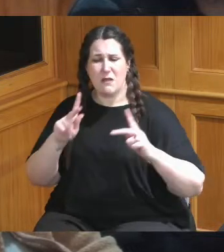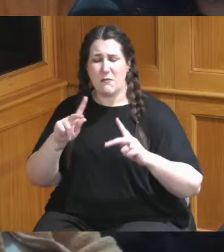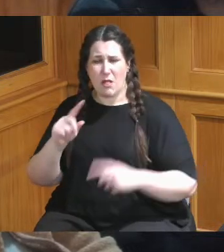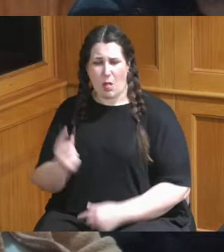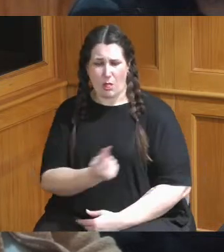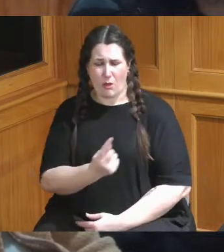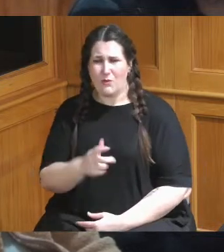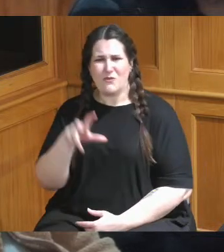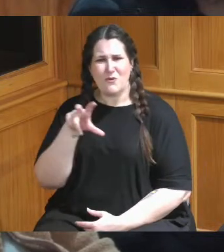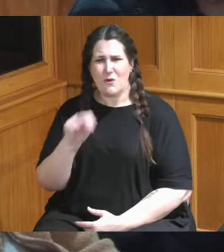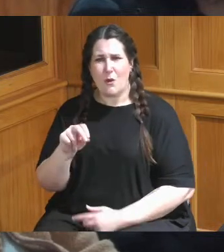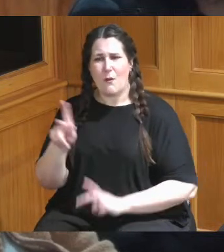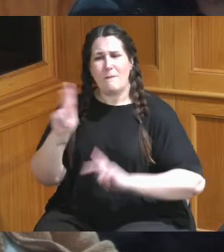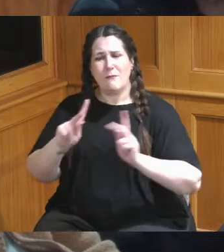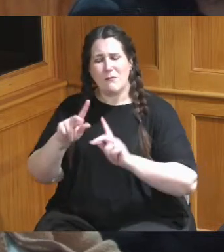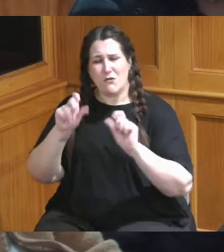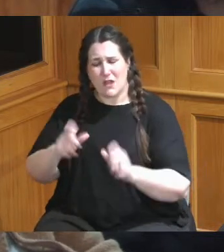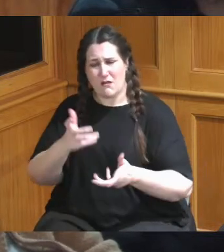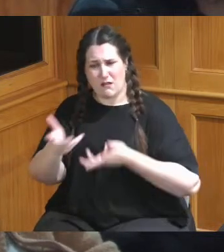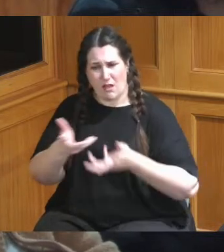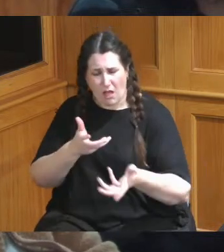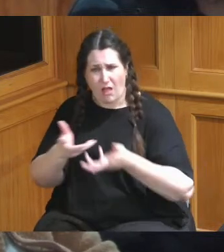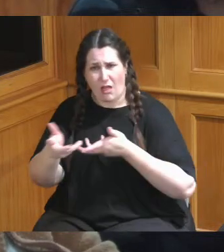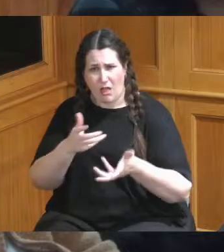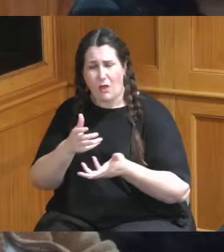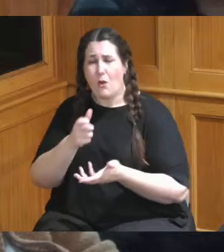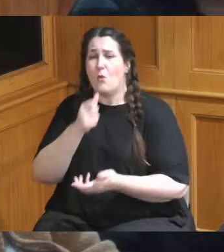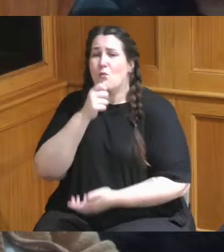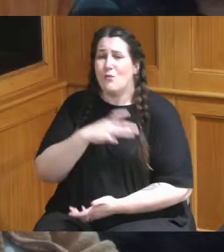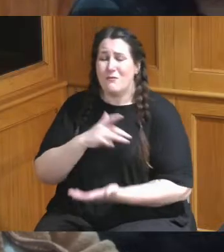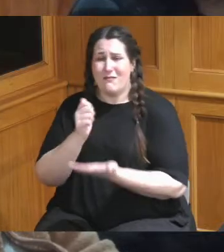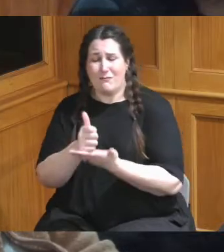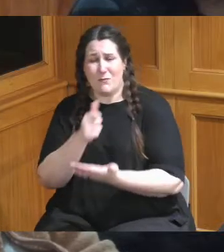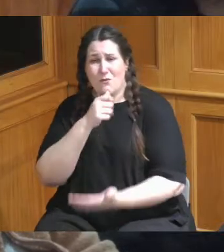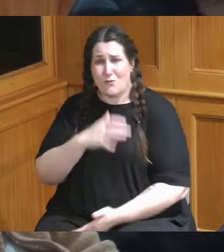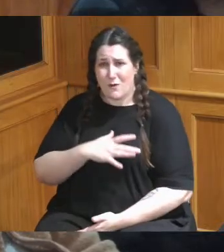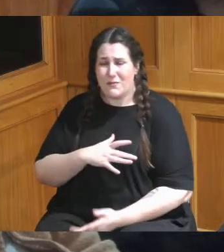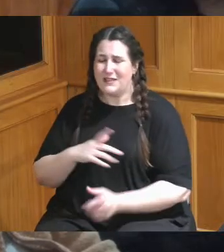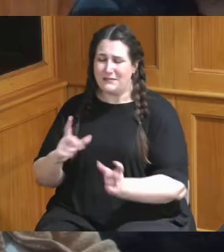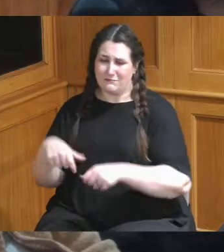advocates and people to talk to. Women Helping Women has consistently over many years done an